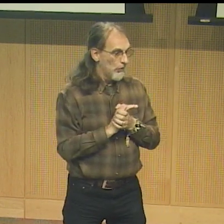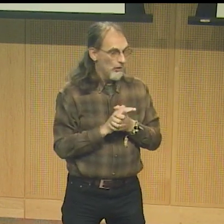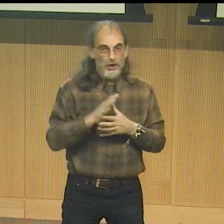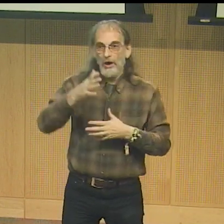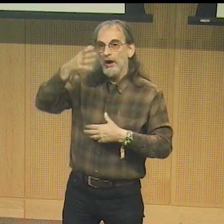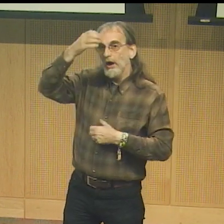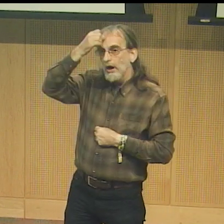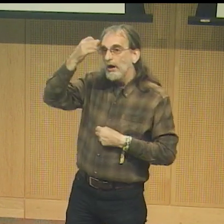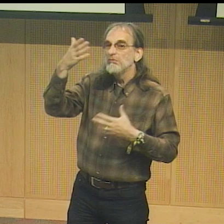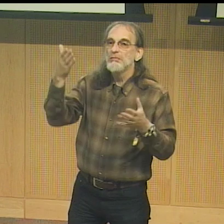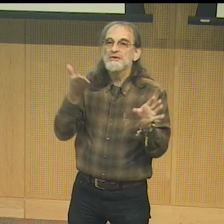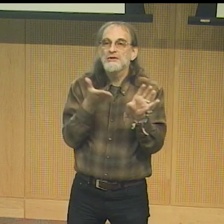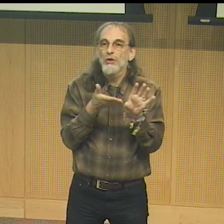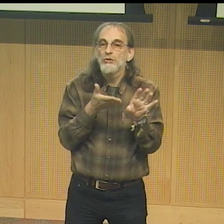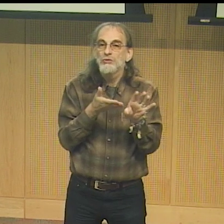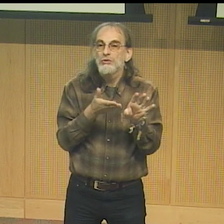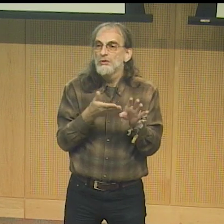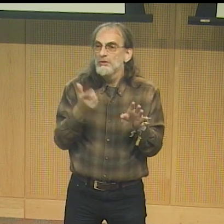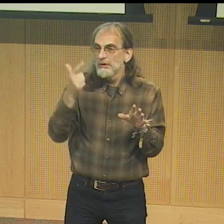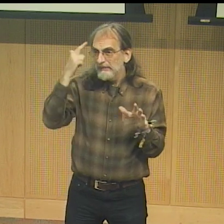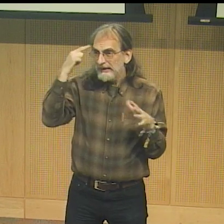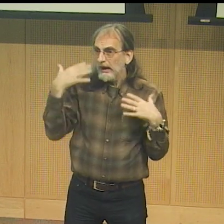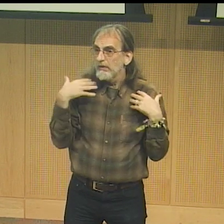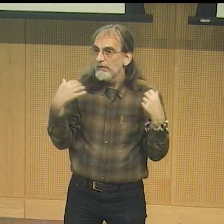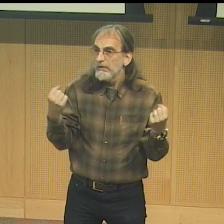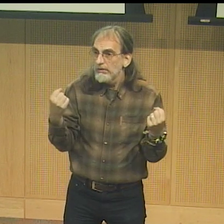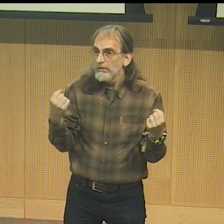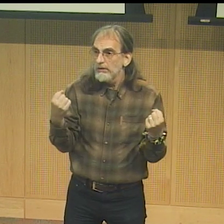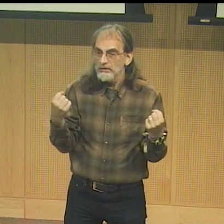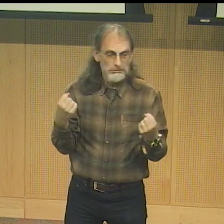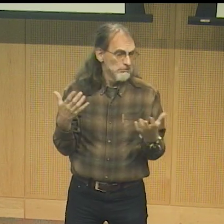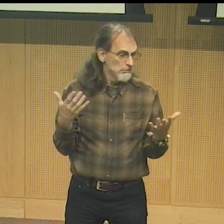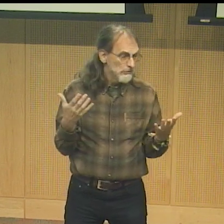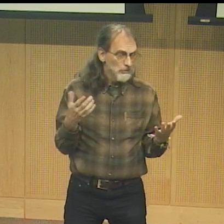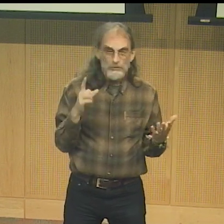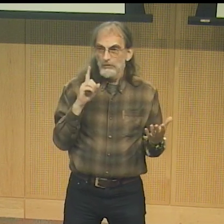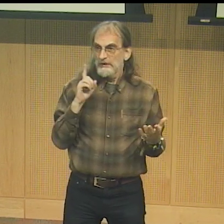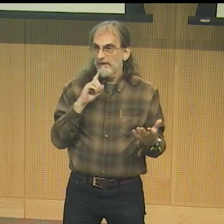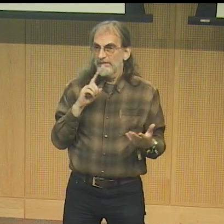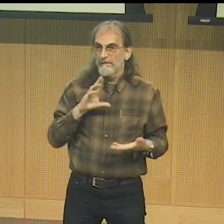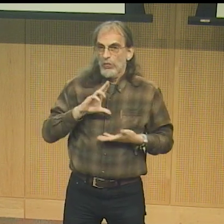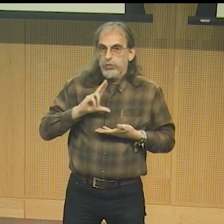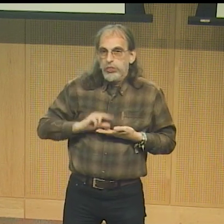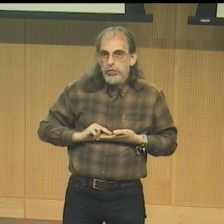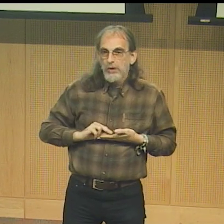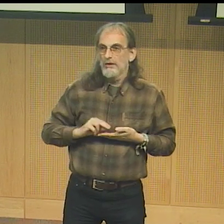and how that process happened. There are psychological impacts on an individual.